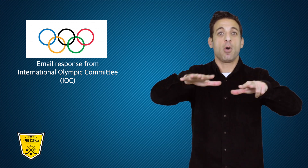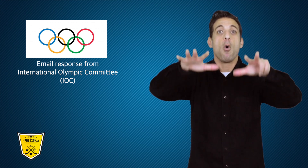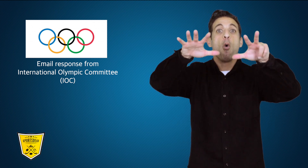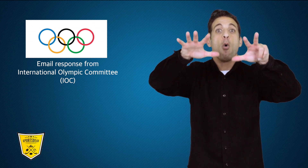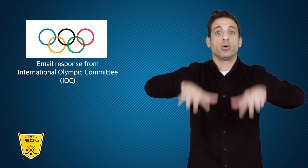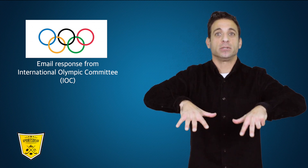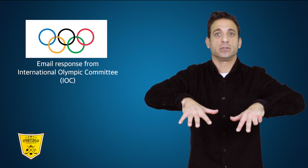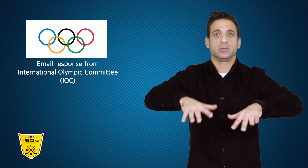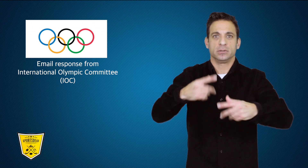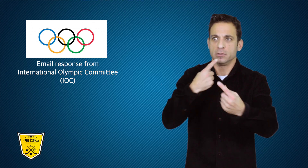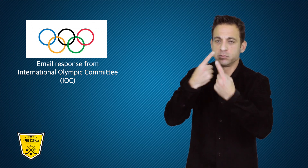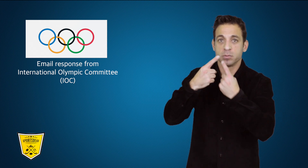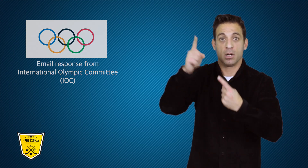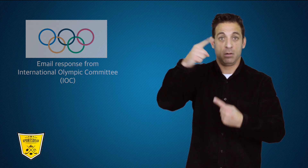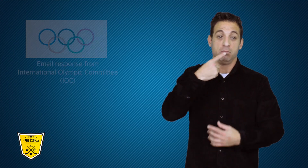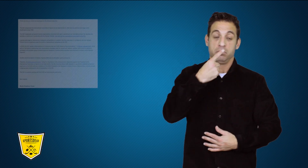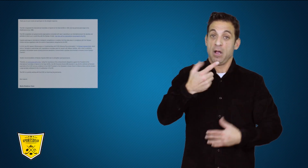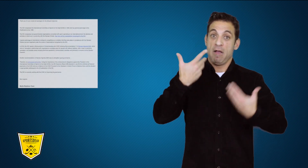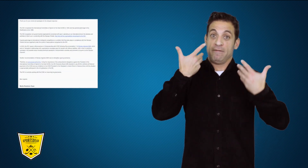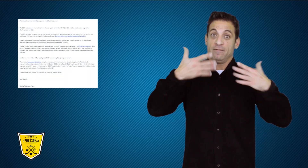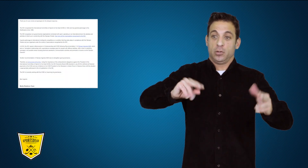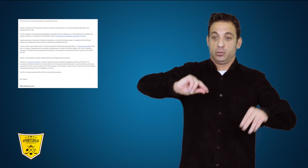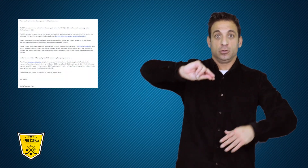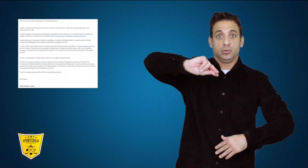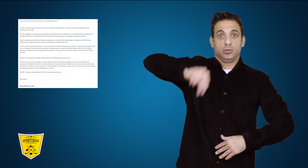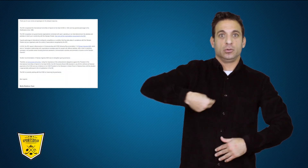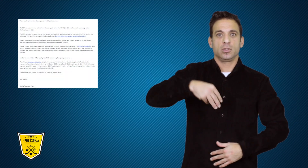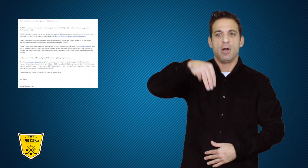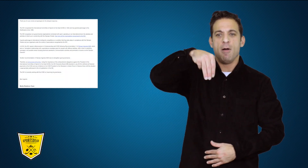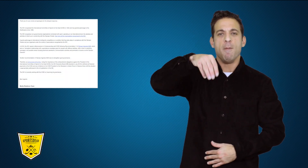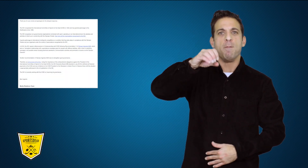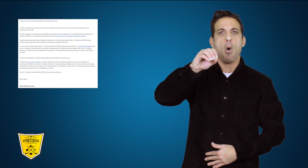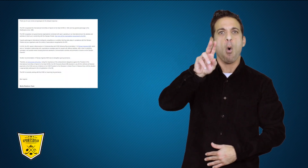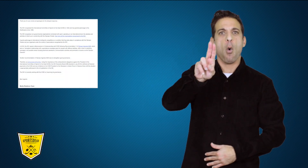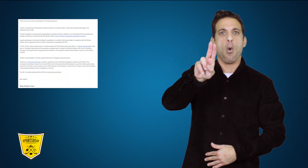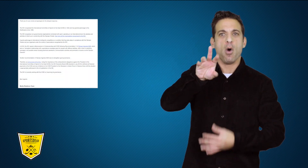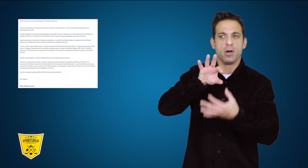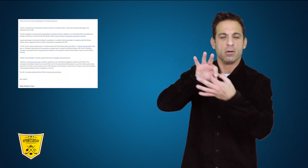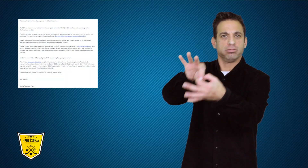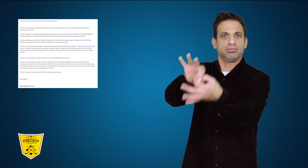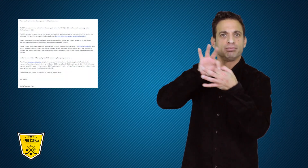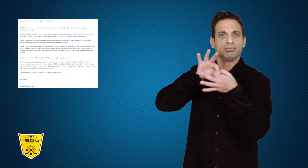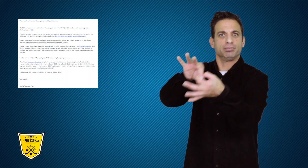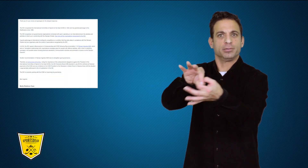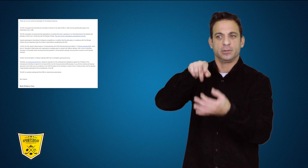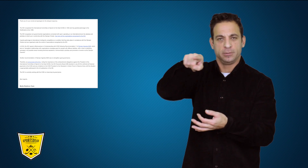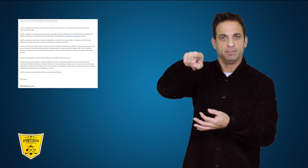they said they had signed a Memorandum of Understanding